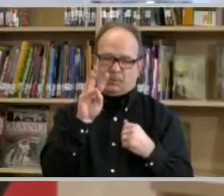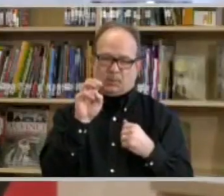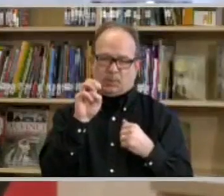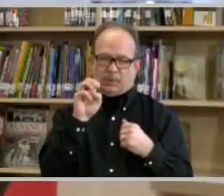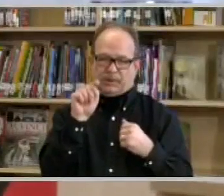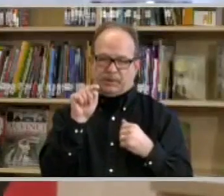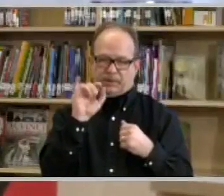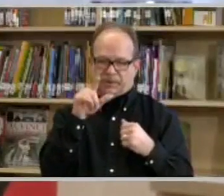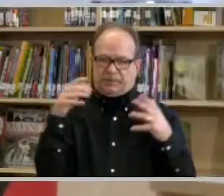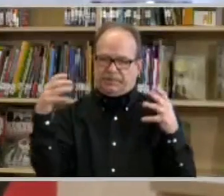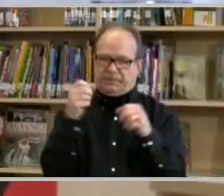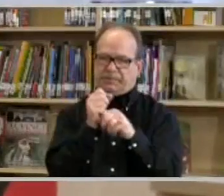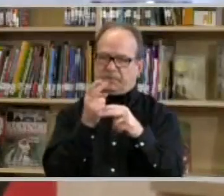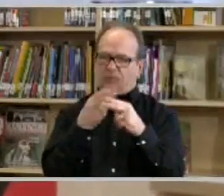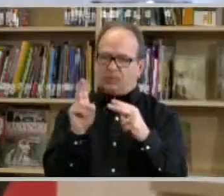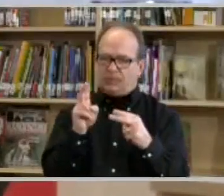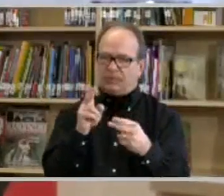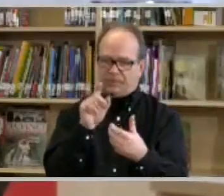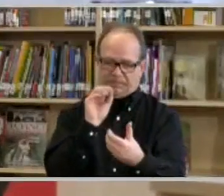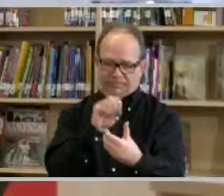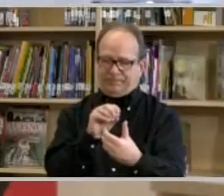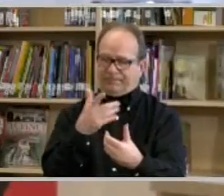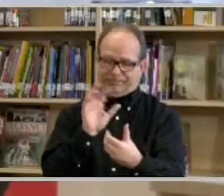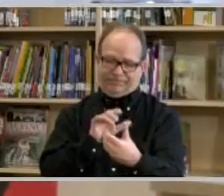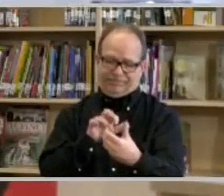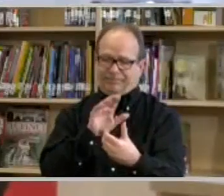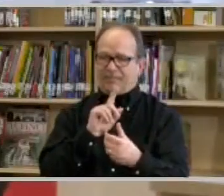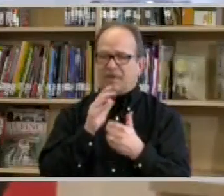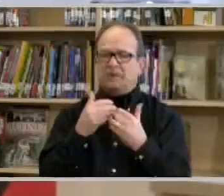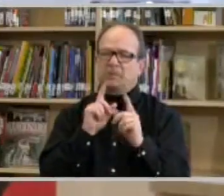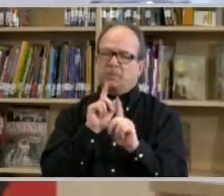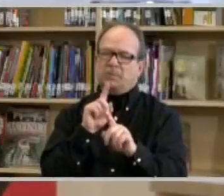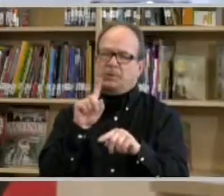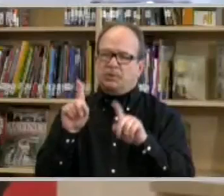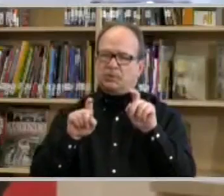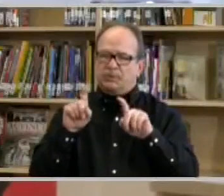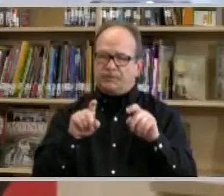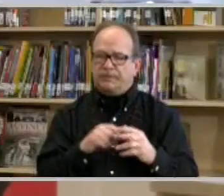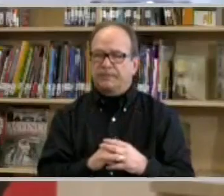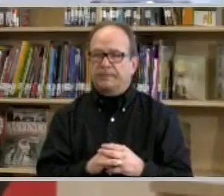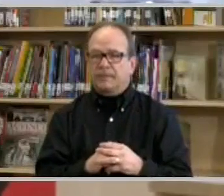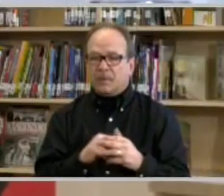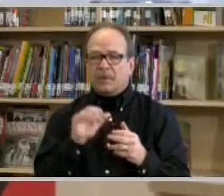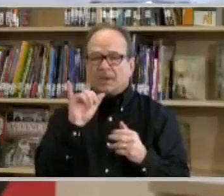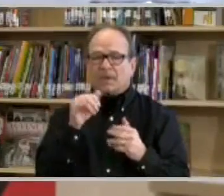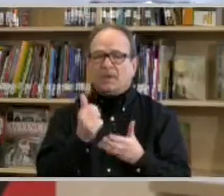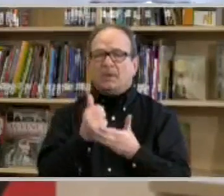PROBABLY BE TWEETING OUT THE LINK SO YOU CAN SIGN ONTO IT NOW.